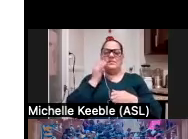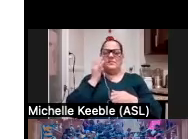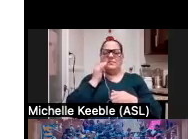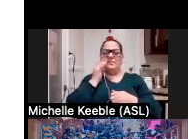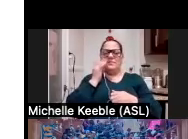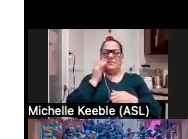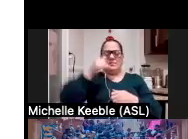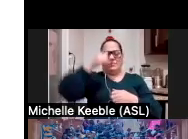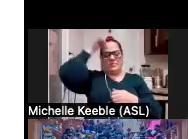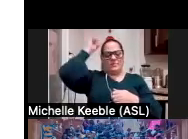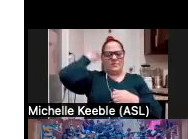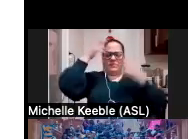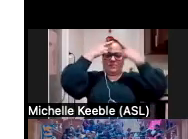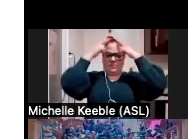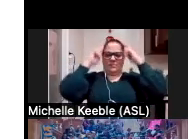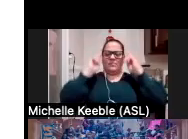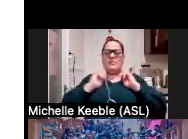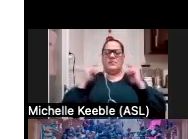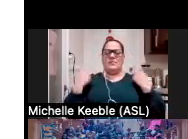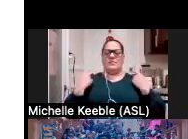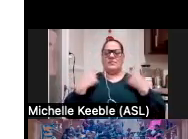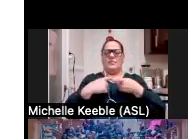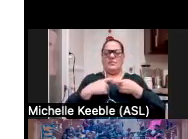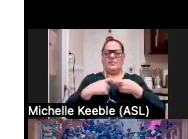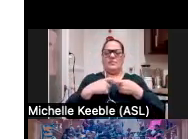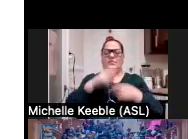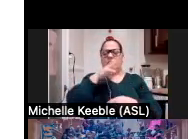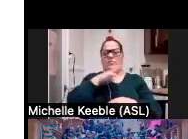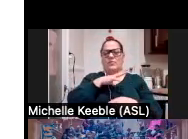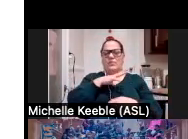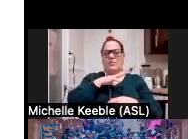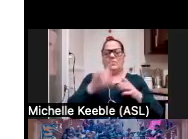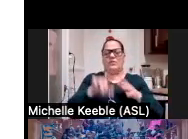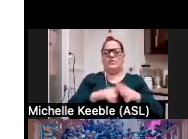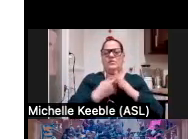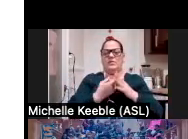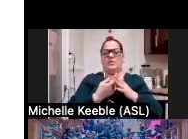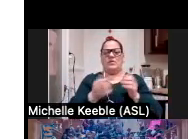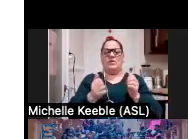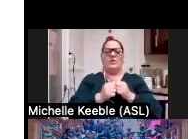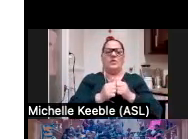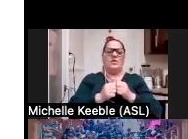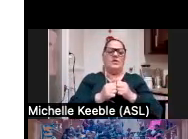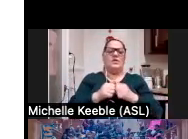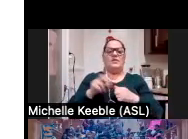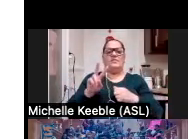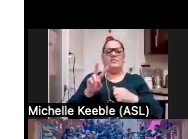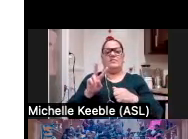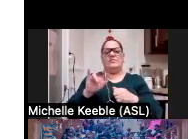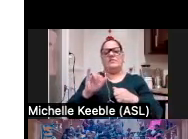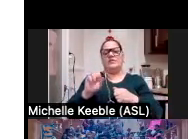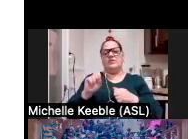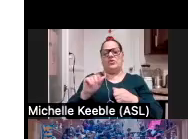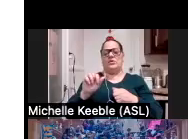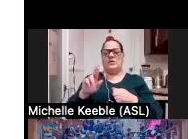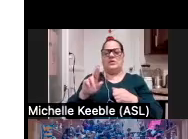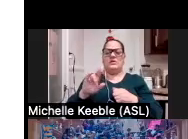curly hair, Hispanic woman. Um, I started at the Viscardi Center in September of 2025. Um, and I